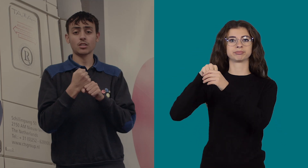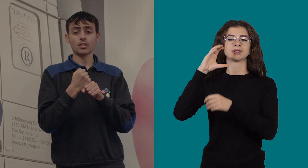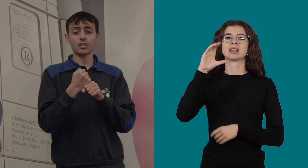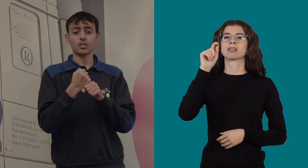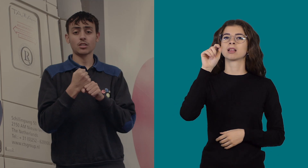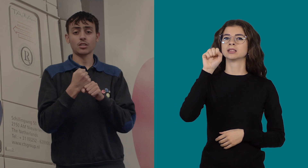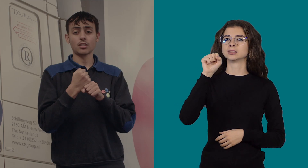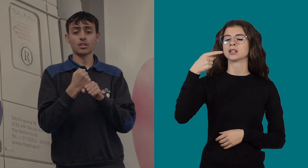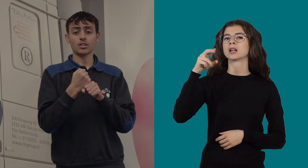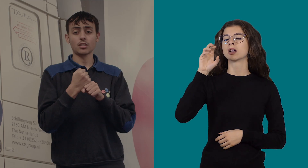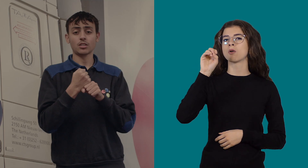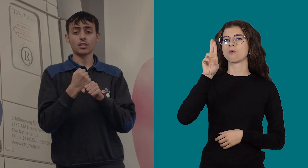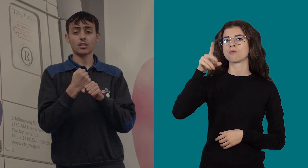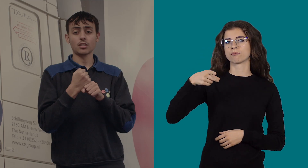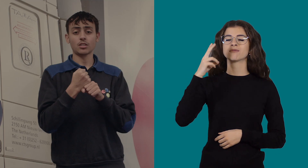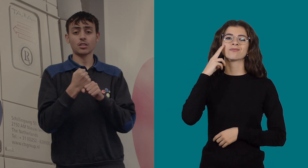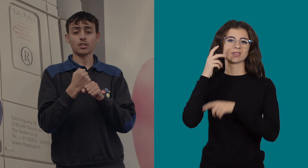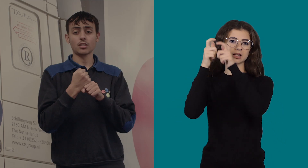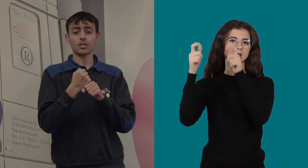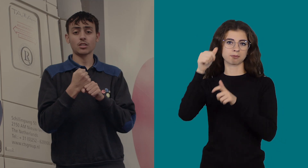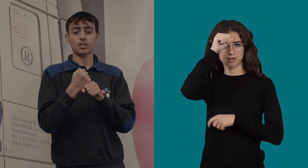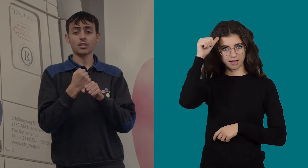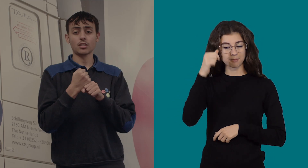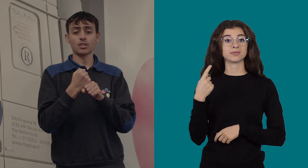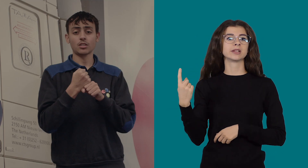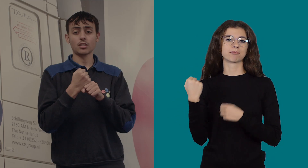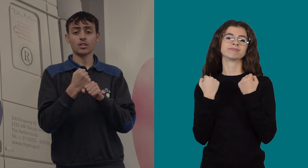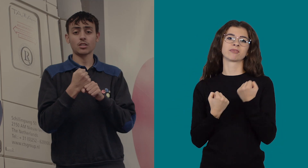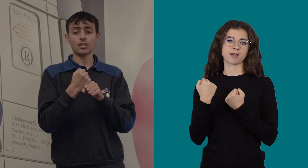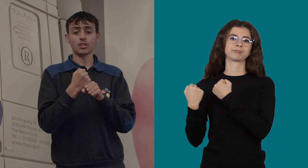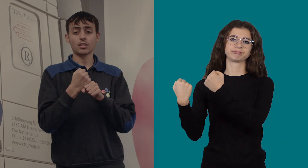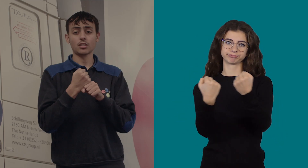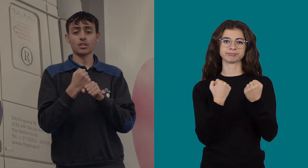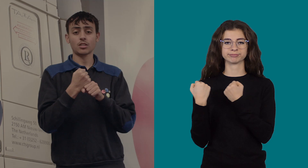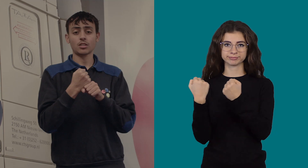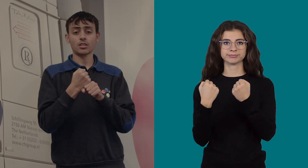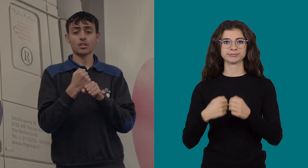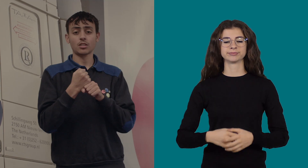at CTS GROUP as a freight transport driver.